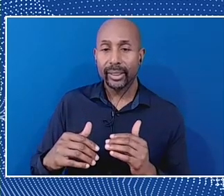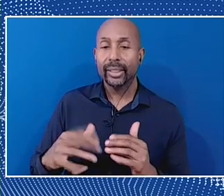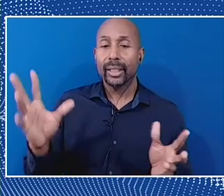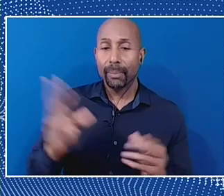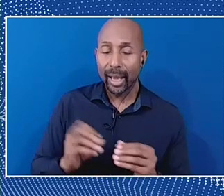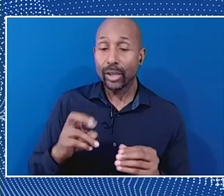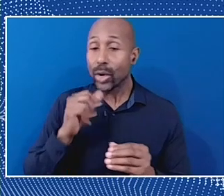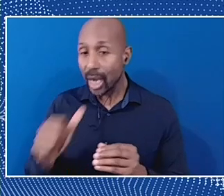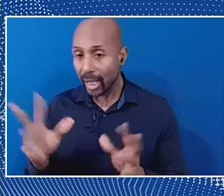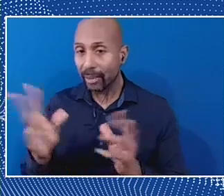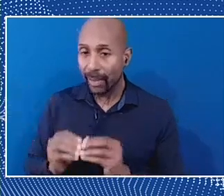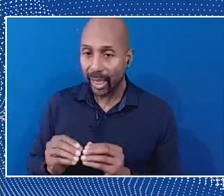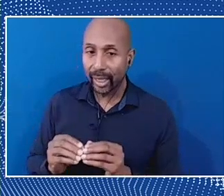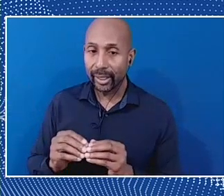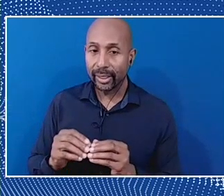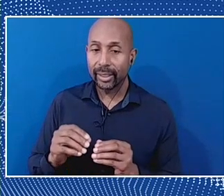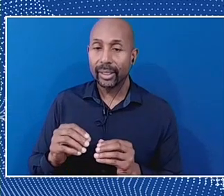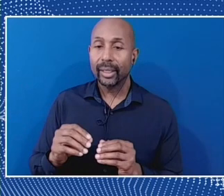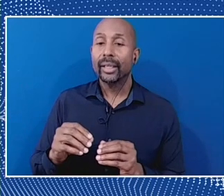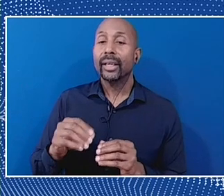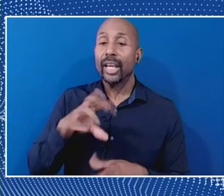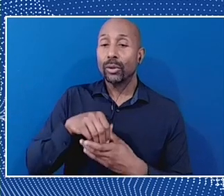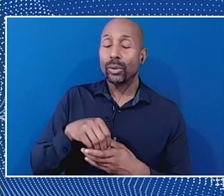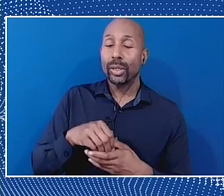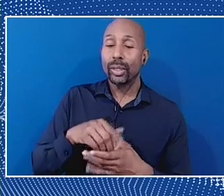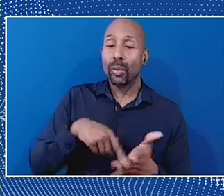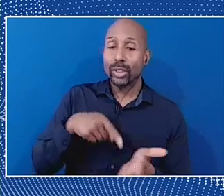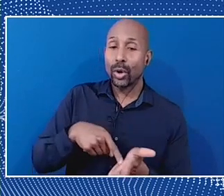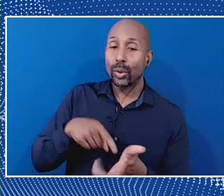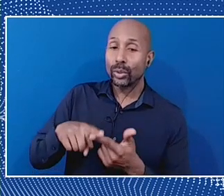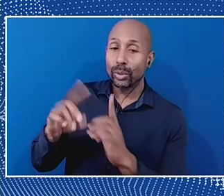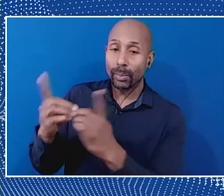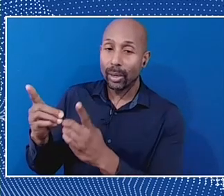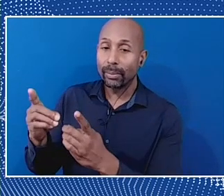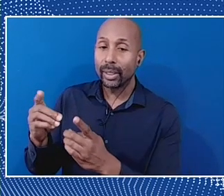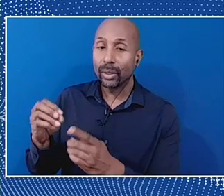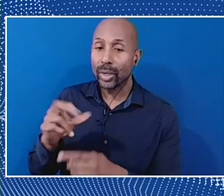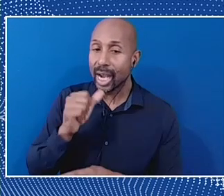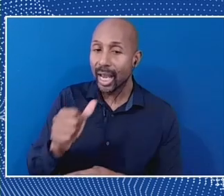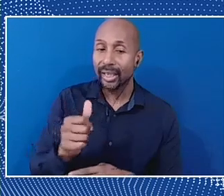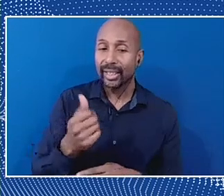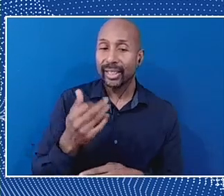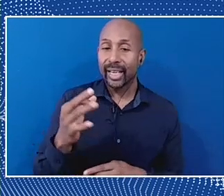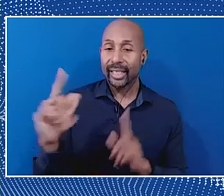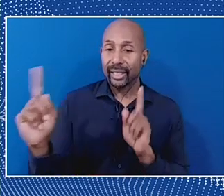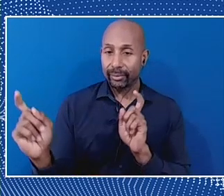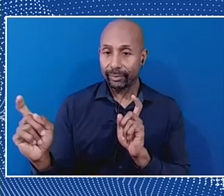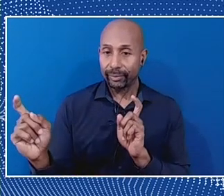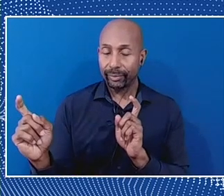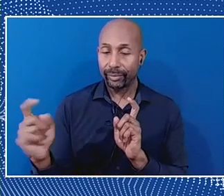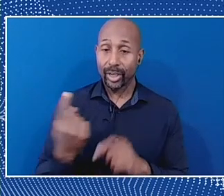The loan was disbursed to a student or parent on behalf of a student in a graduate student healthcare program that provides direct patient care.